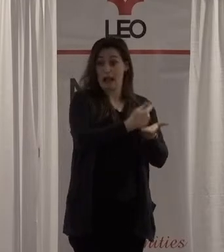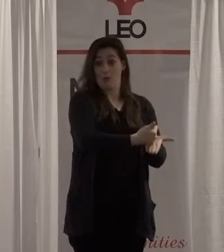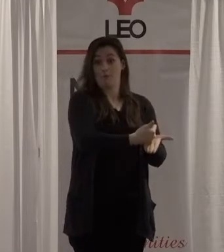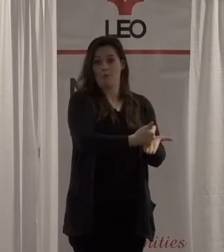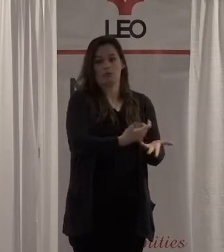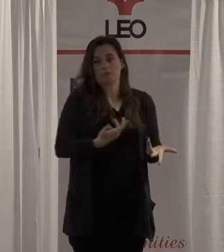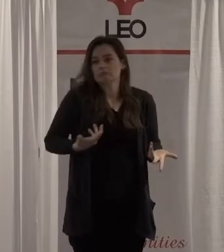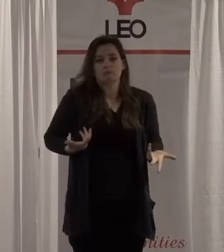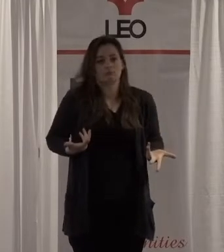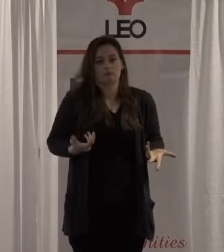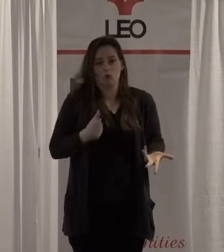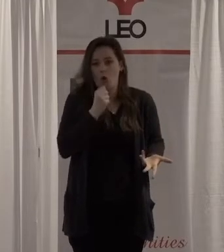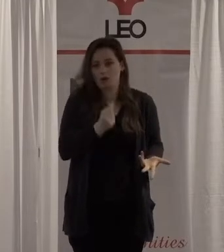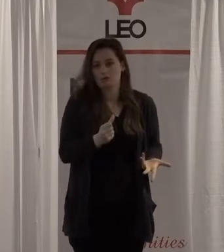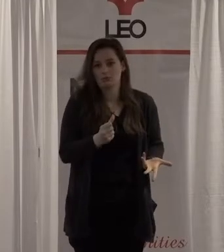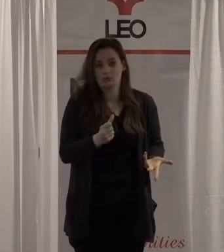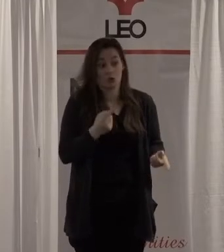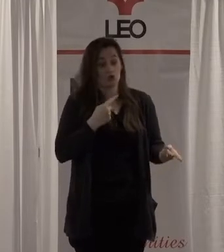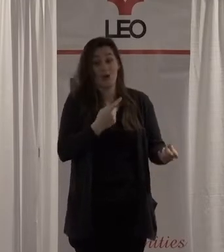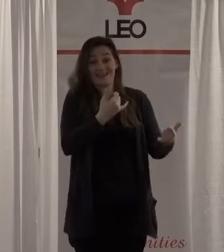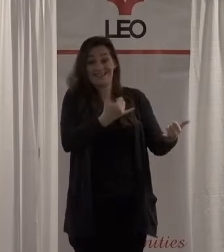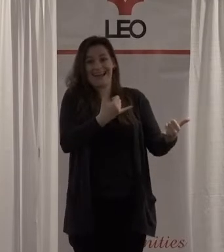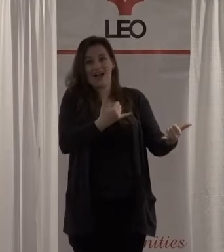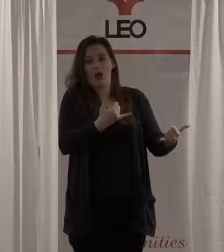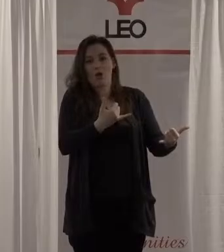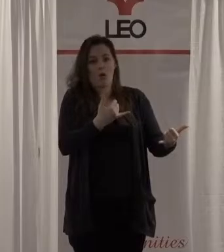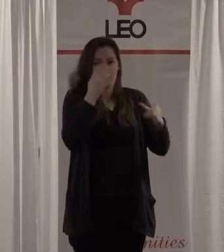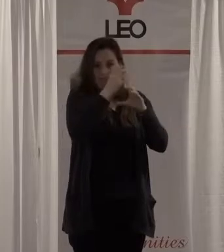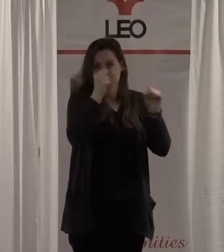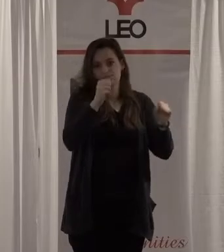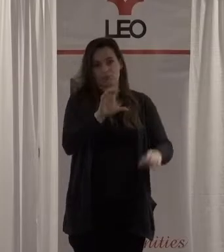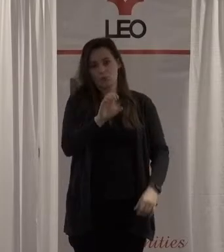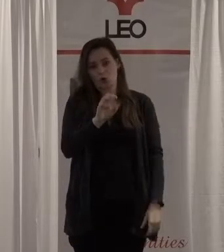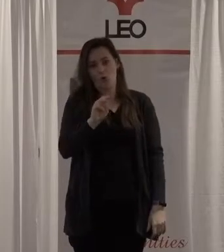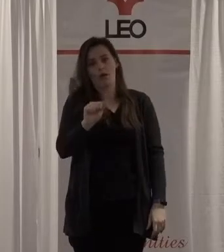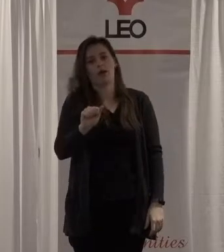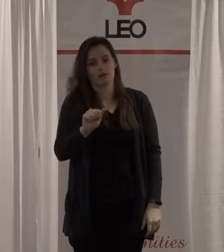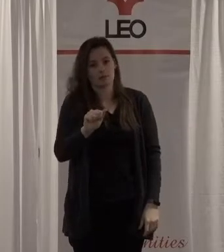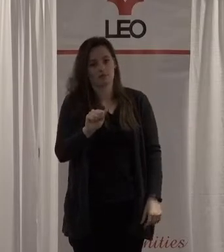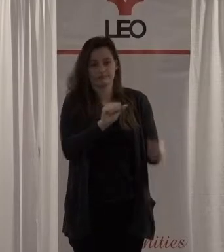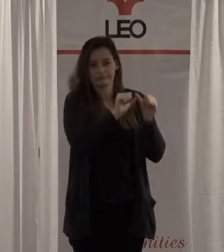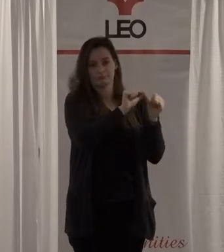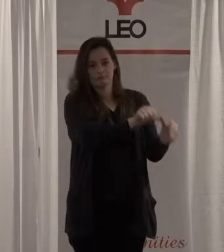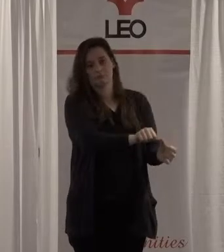SHE IS IN A COMA AND THE BEST ADVICE WE CAN GIVE BECAUSE WE DON'T THINK